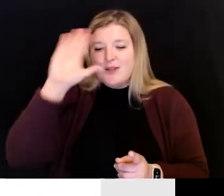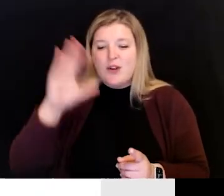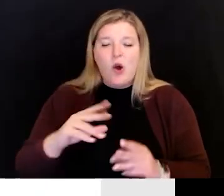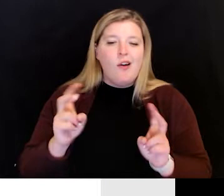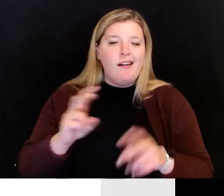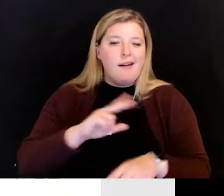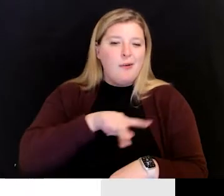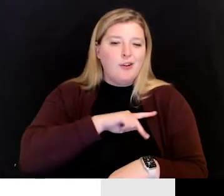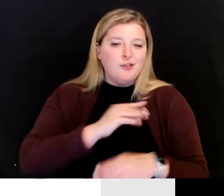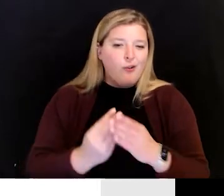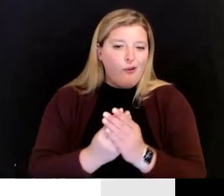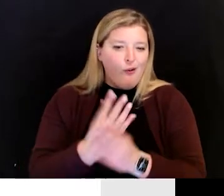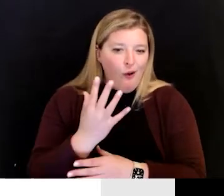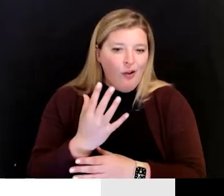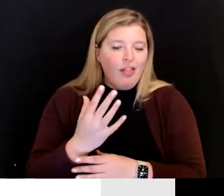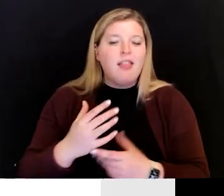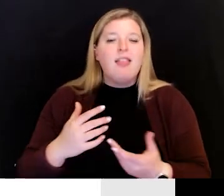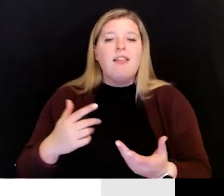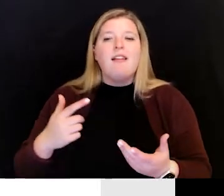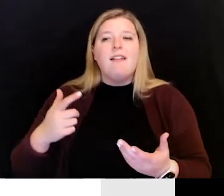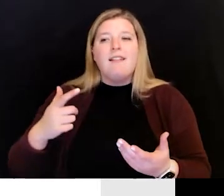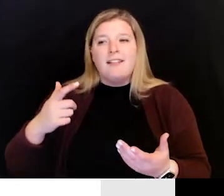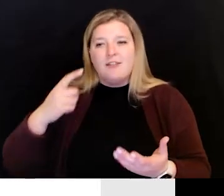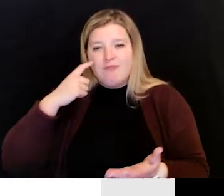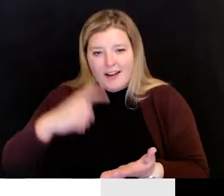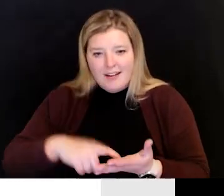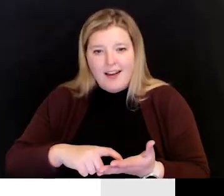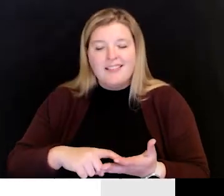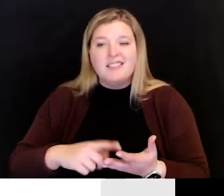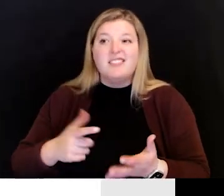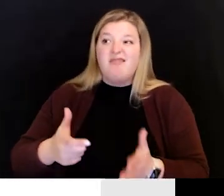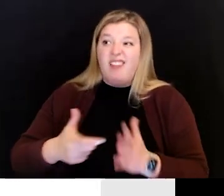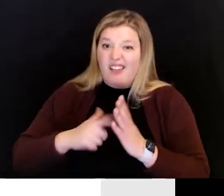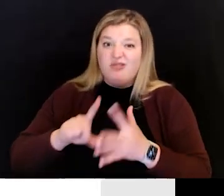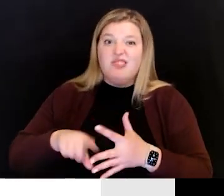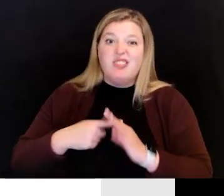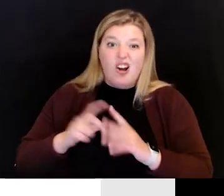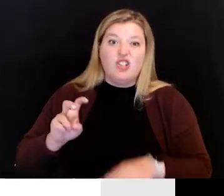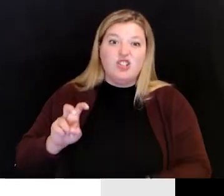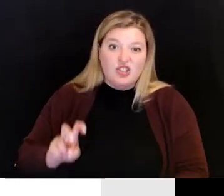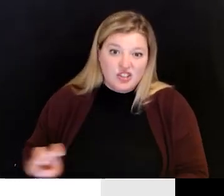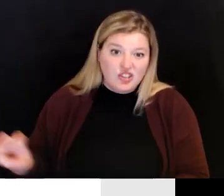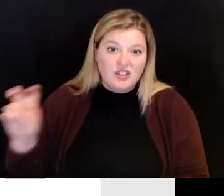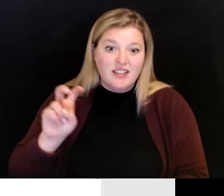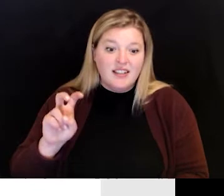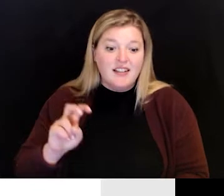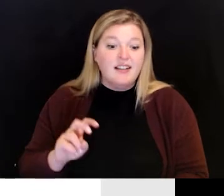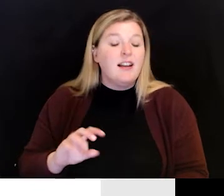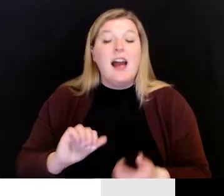that you have to take that journey to get where you're going. We start with avoidance-- things like